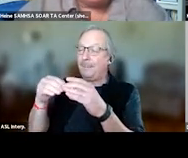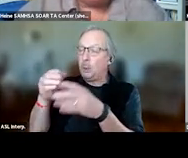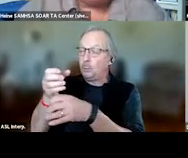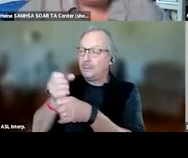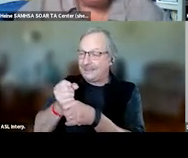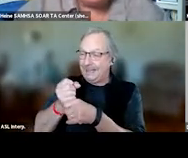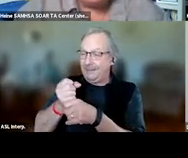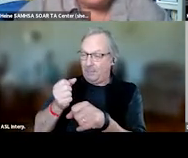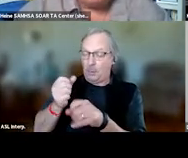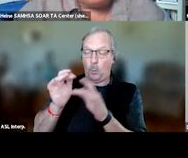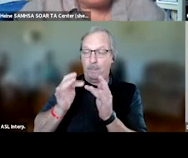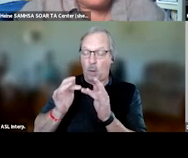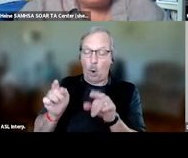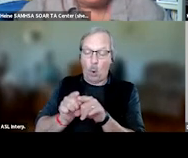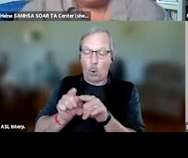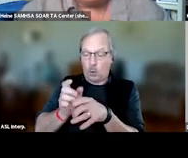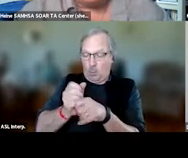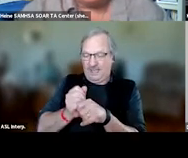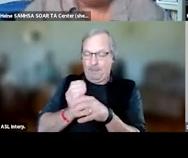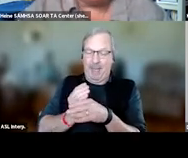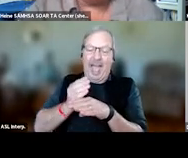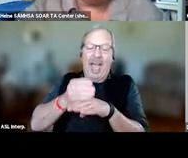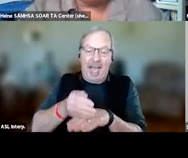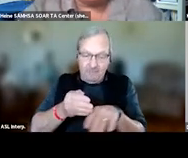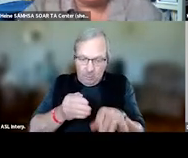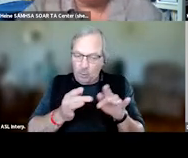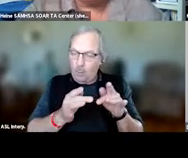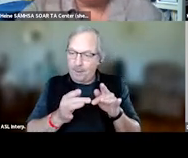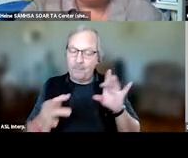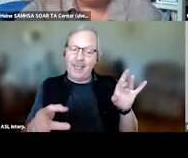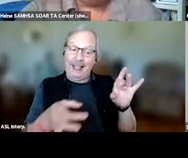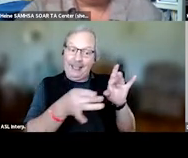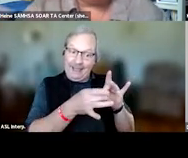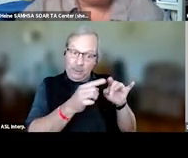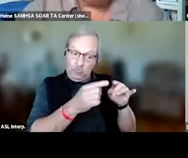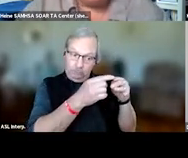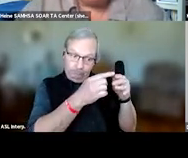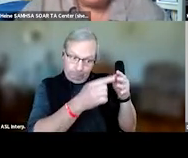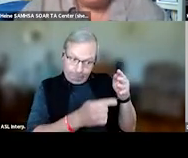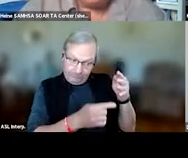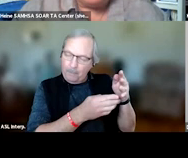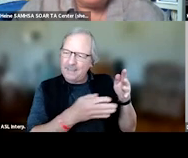and you'll also receive an email after the webinar with a link to the materials. A recording will be available